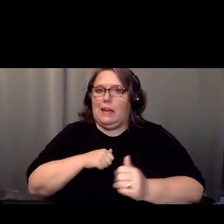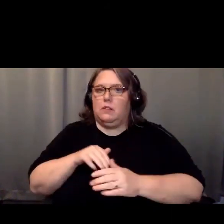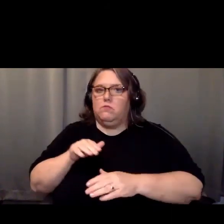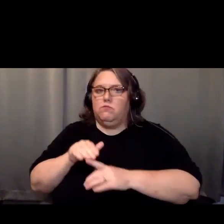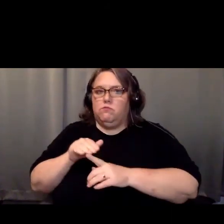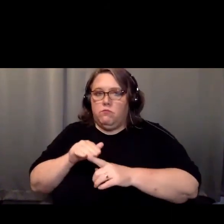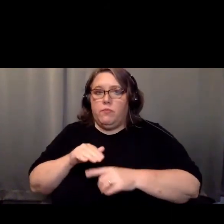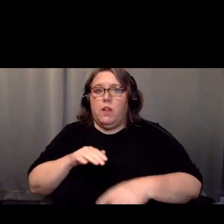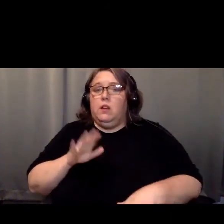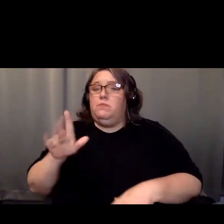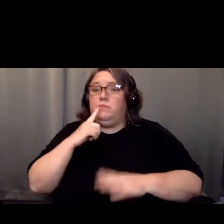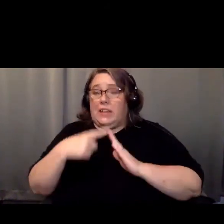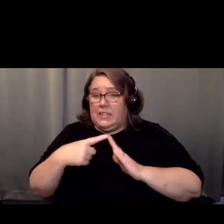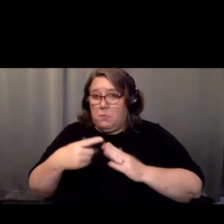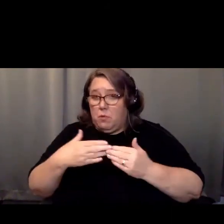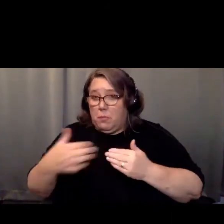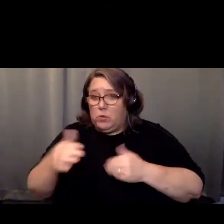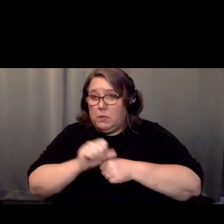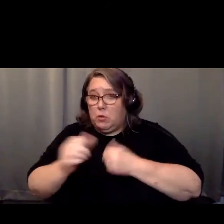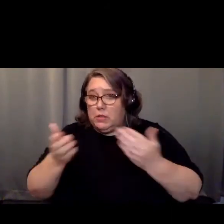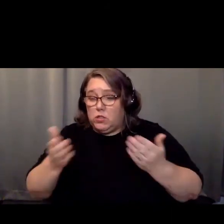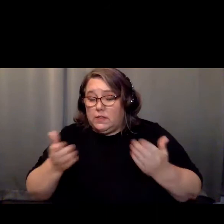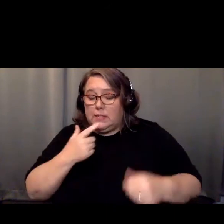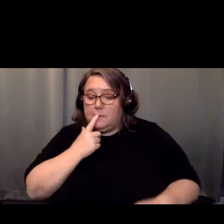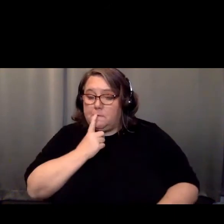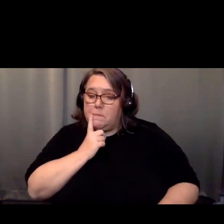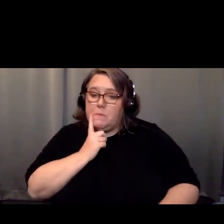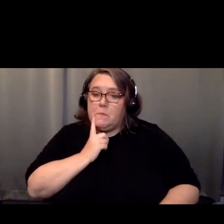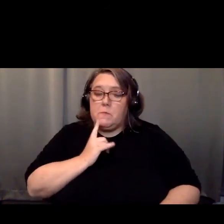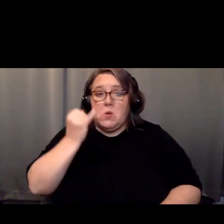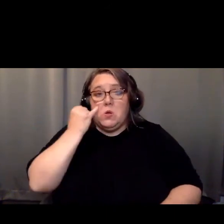might be that a client, let's say that if they have a job currently,